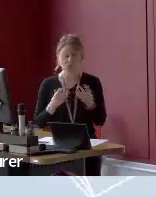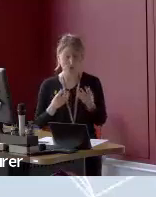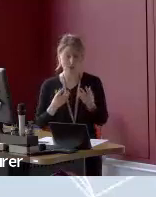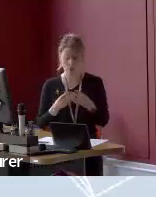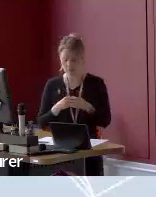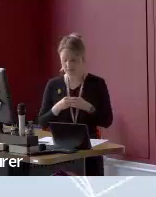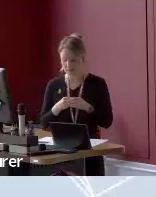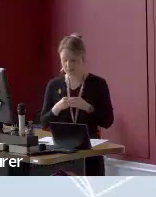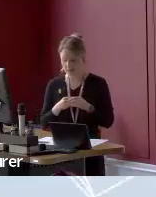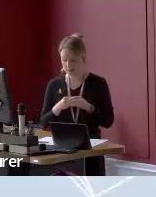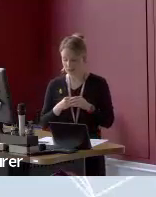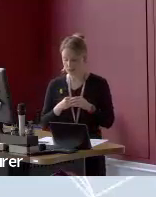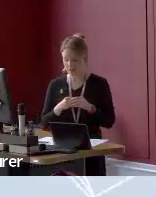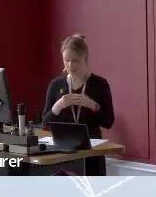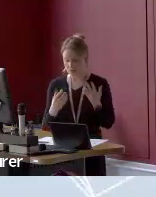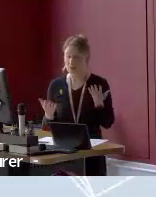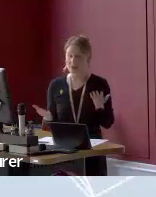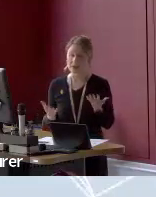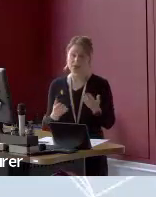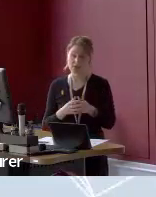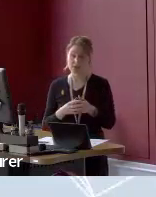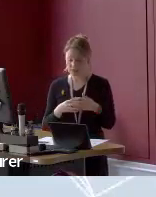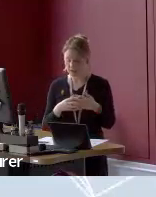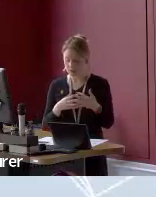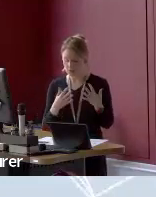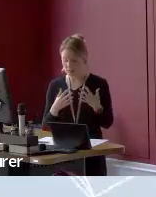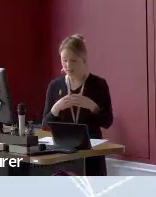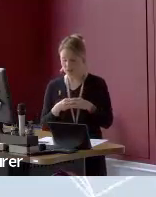huge inequality such as the fact that people with learning disabilities die up 20 years